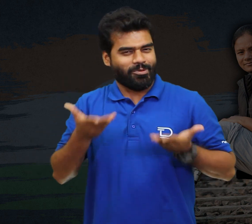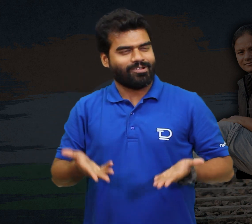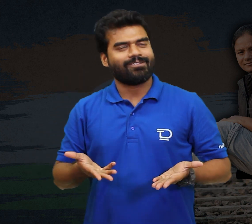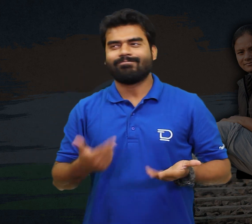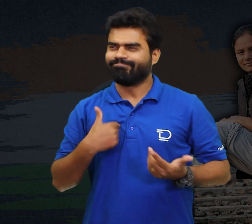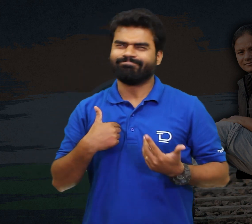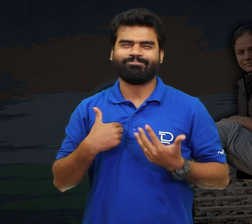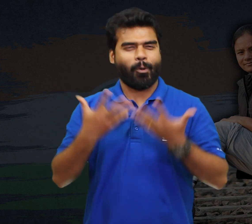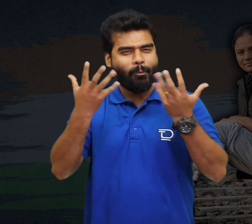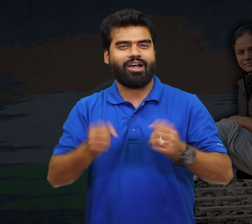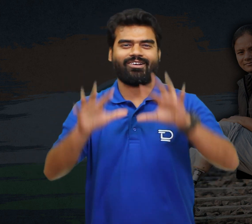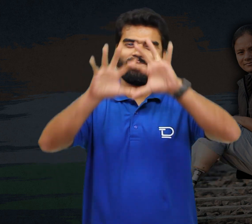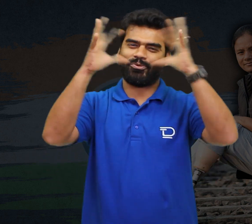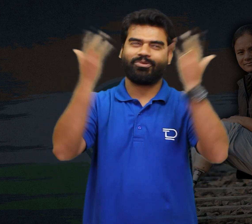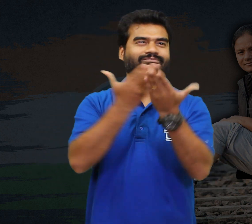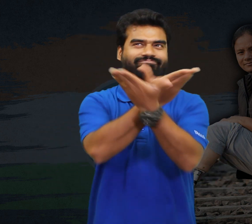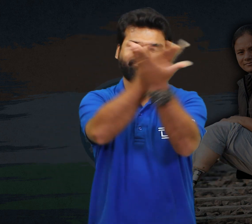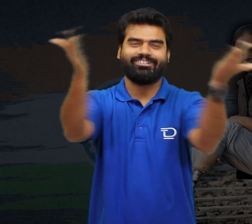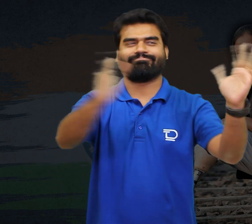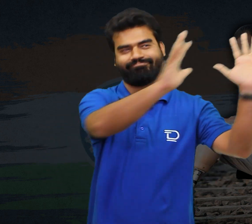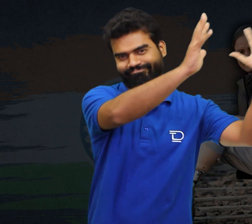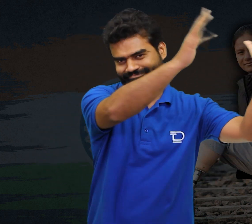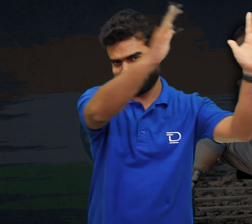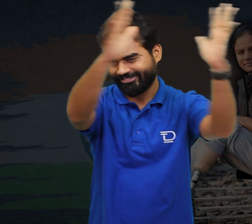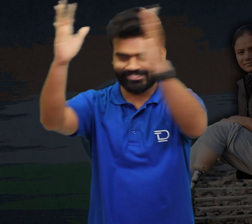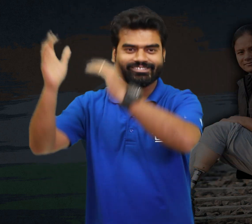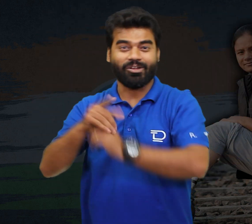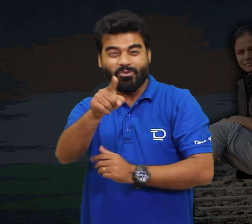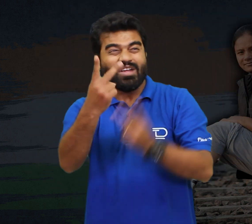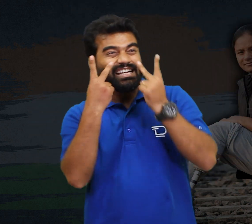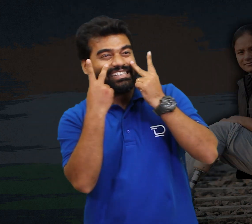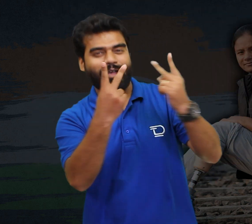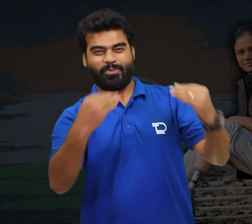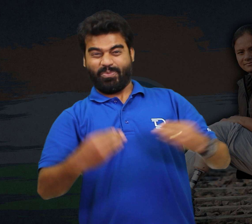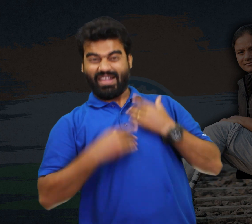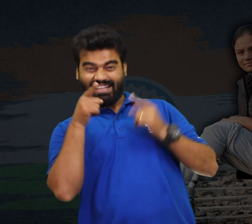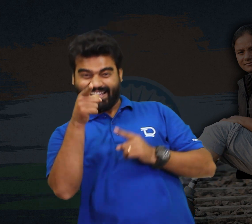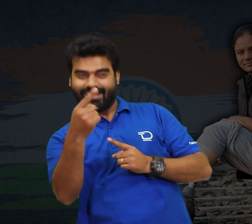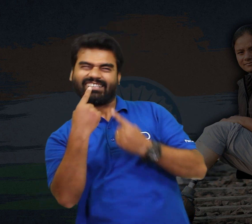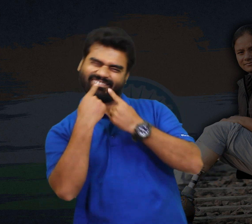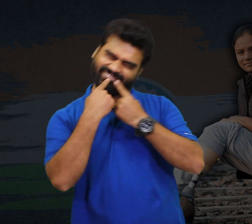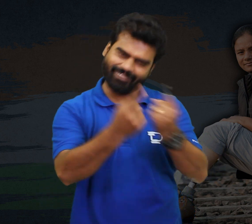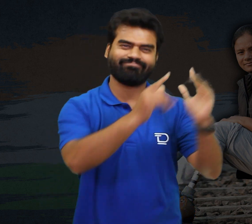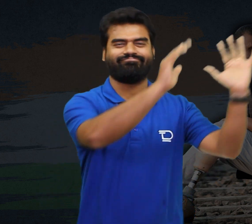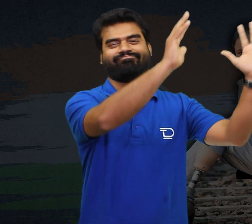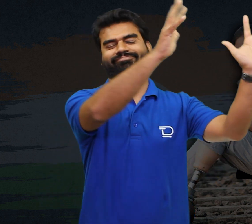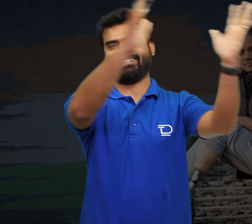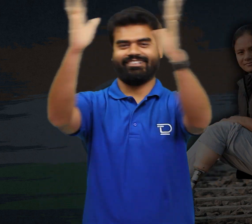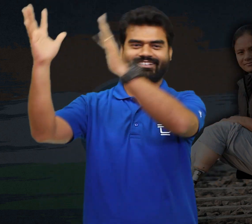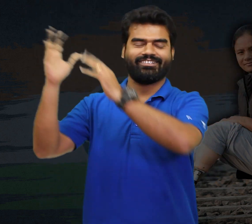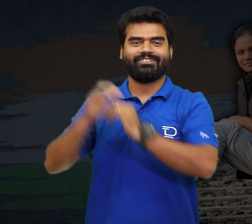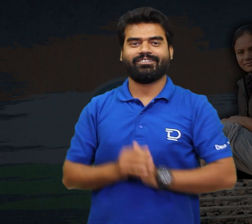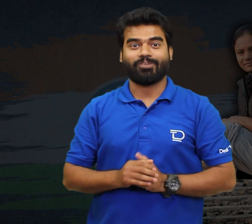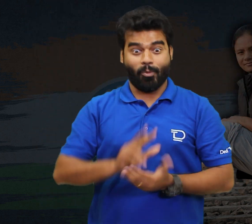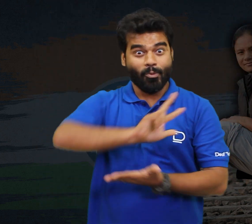so I'm here to make contributions for them and also you to inspire.